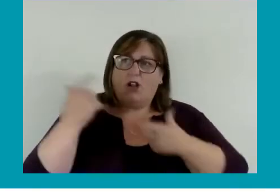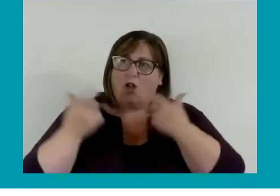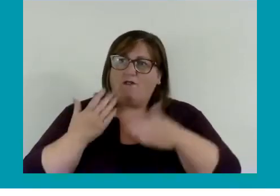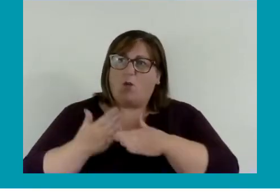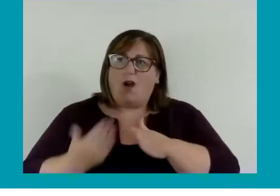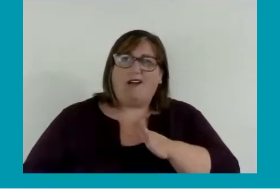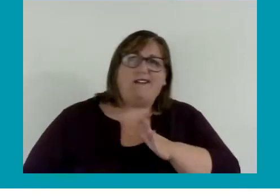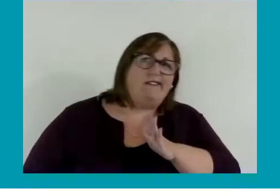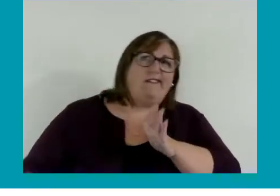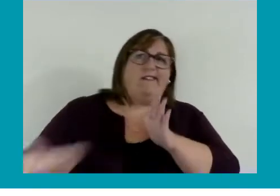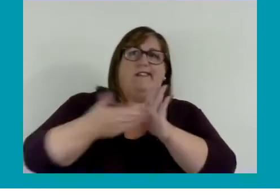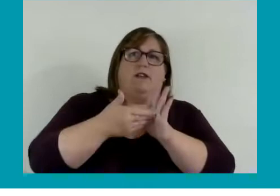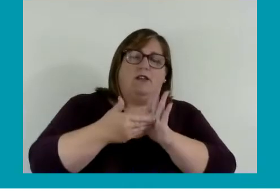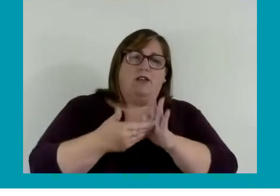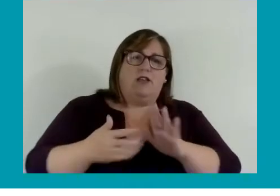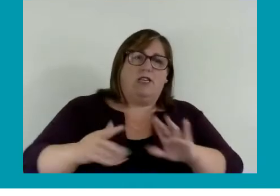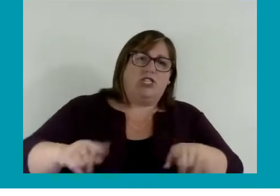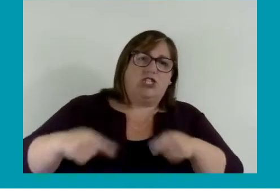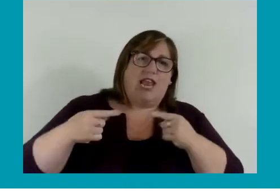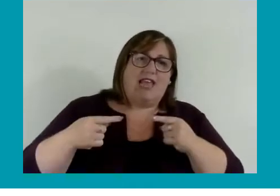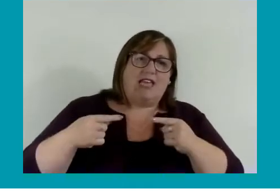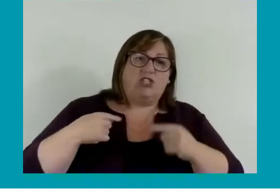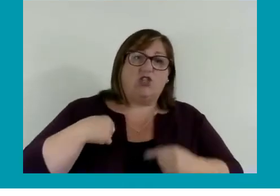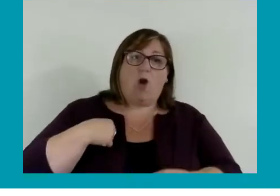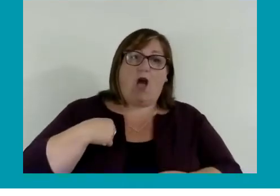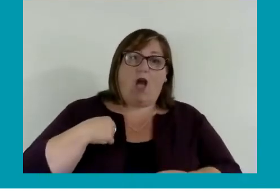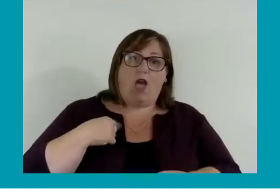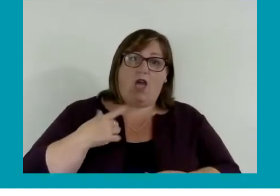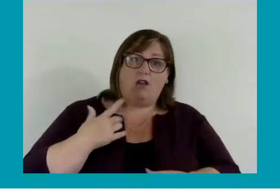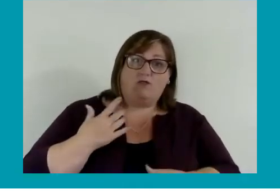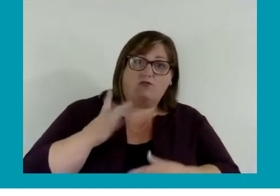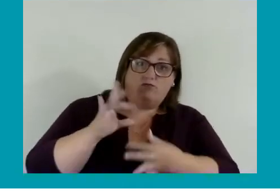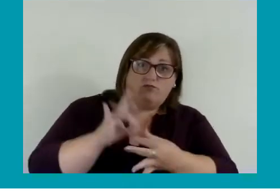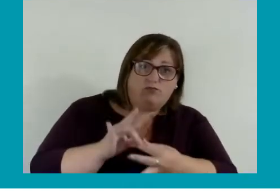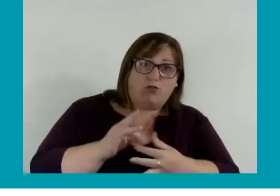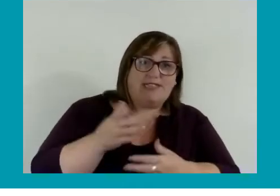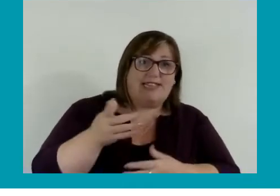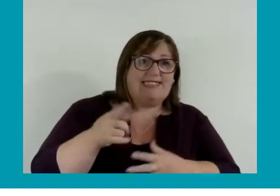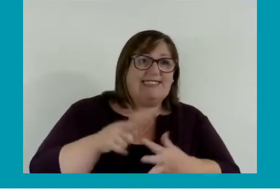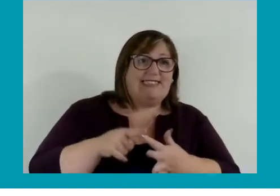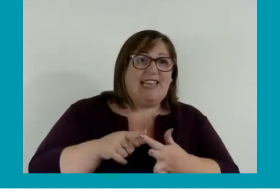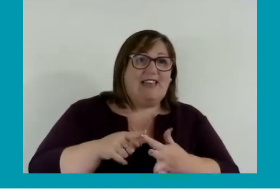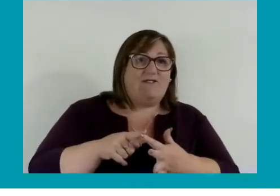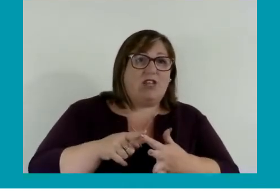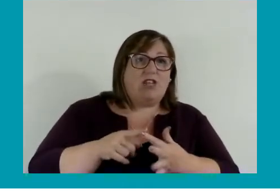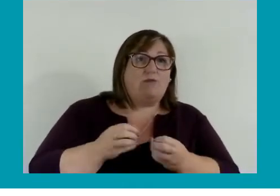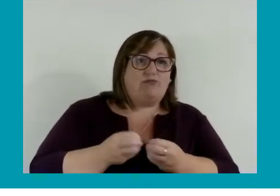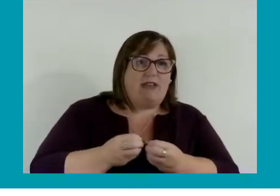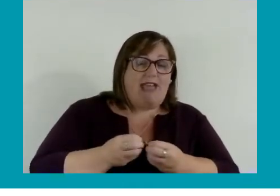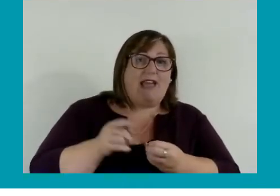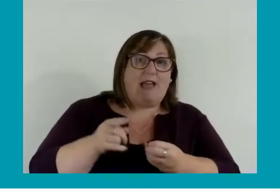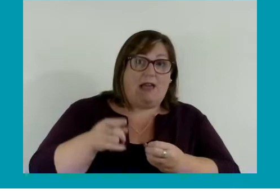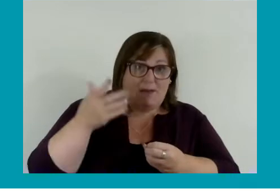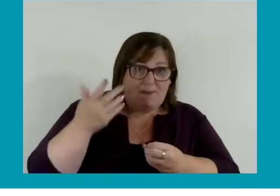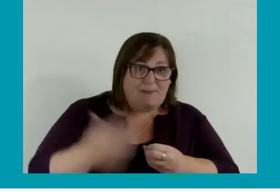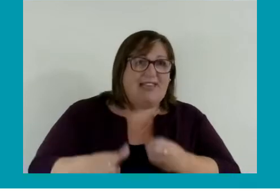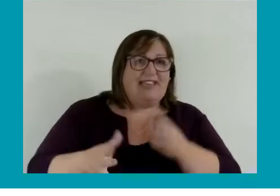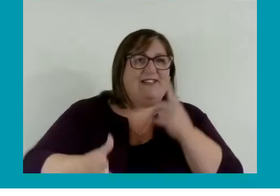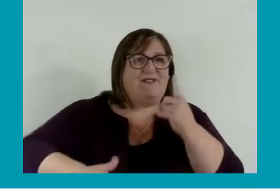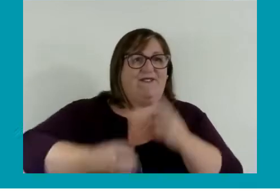i was really warmly welcomed and i was able to find an employer that being waitrose that was open